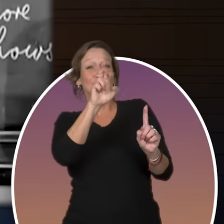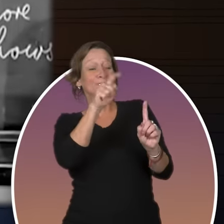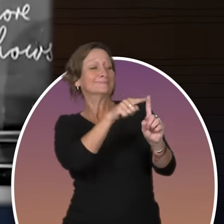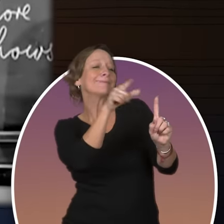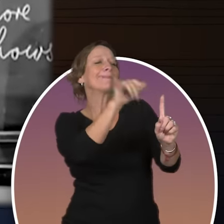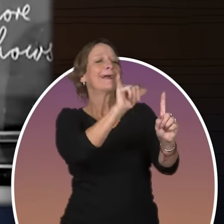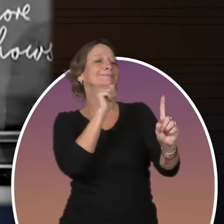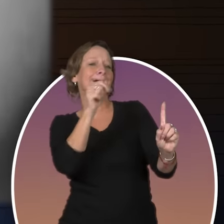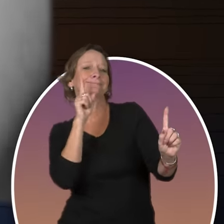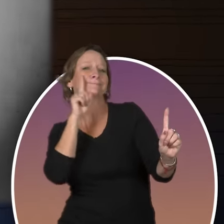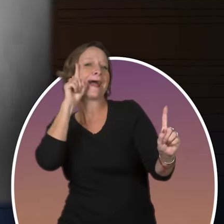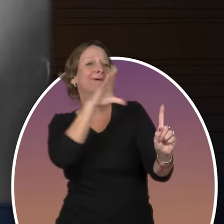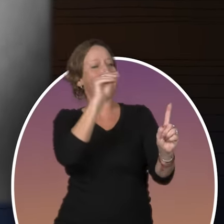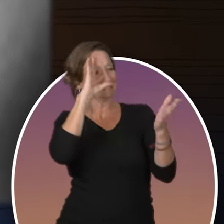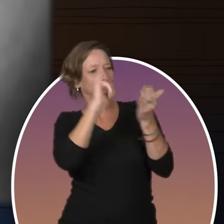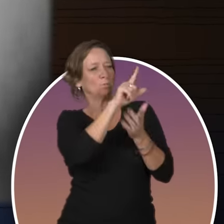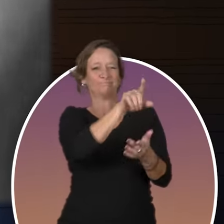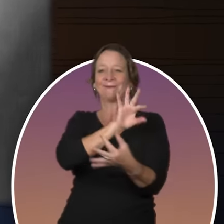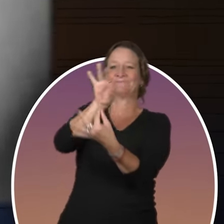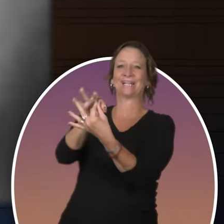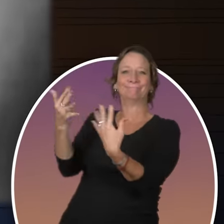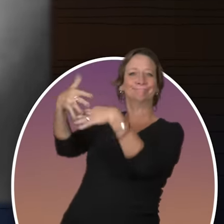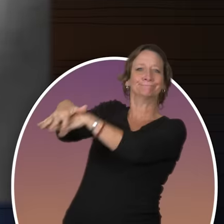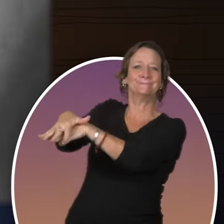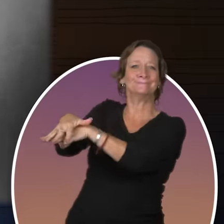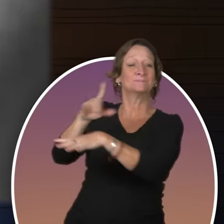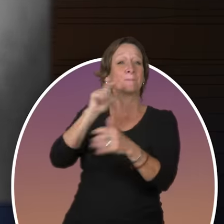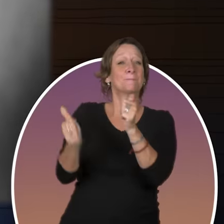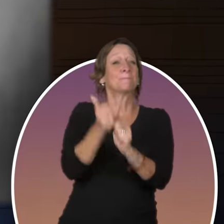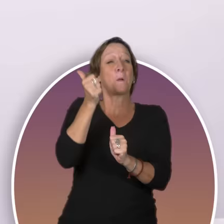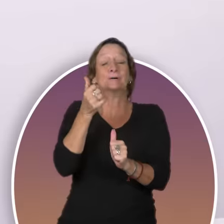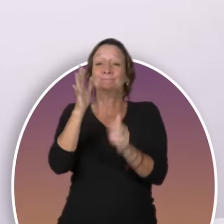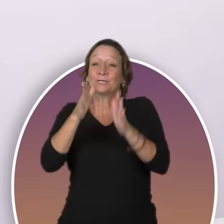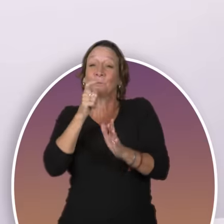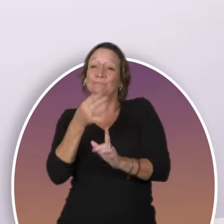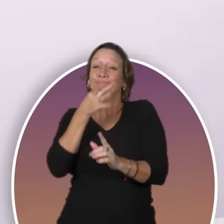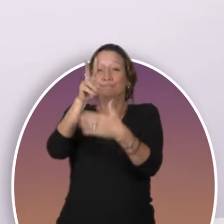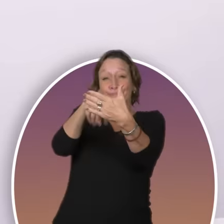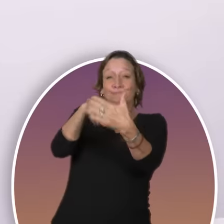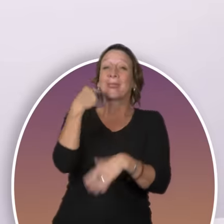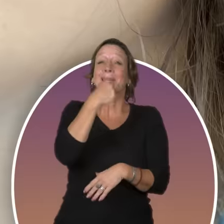you can't just treat someone like they're not Deaf and expect them to blend in. Even the most skilled lip readers report